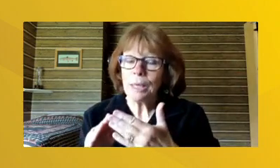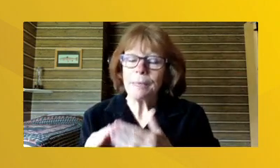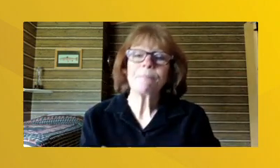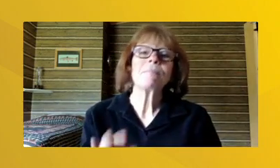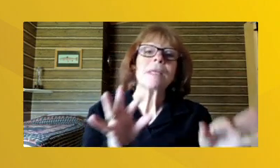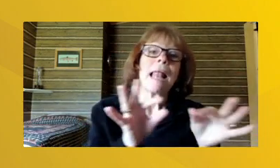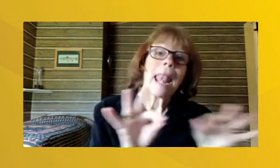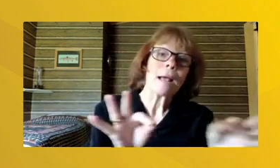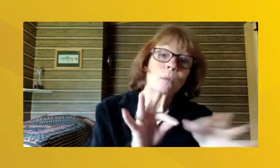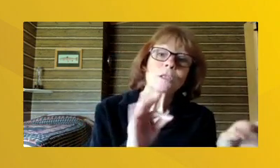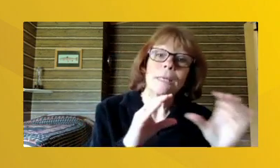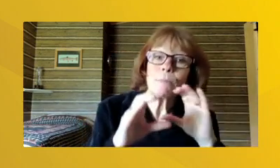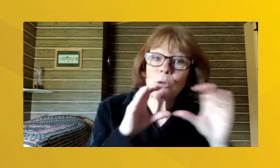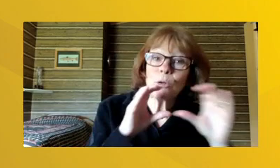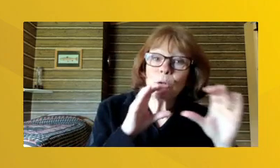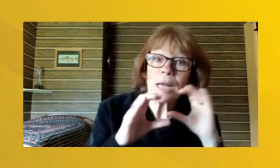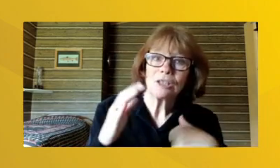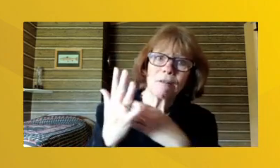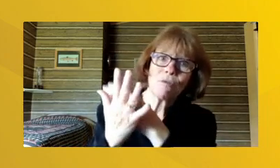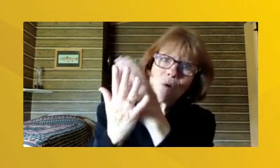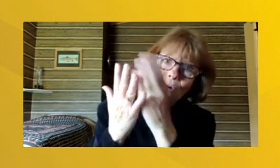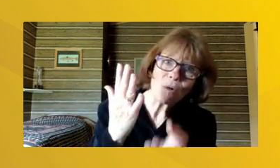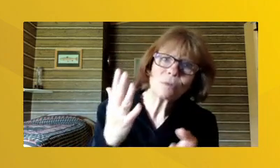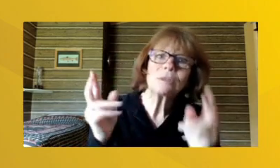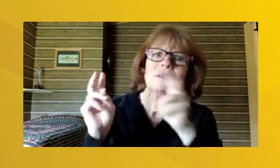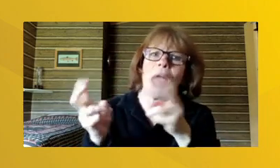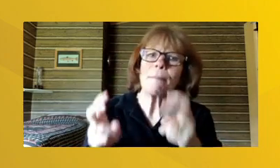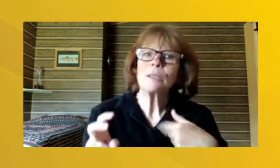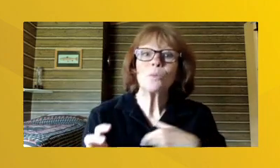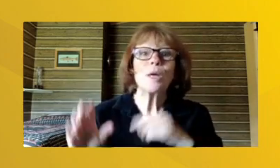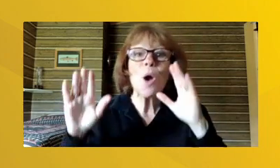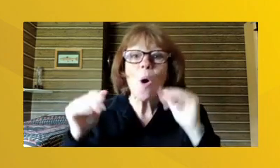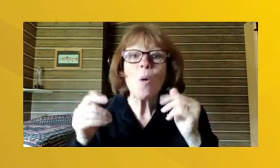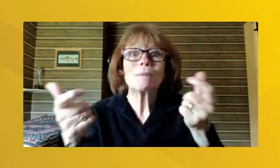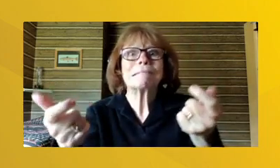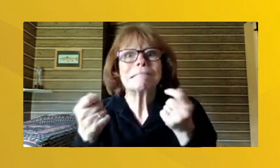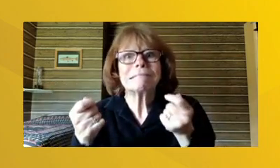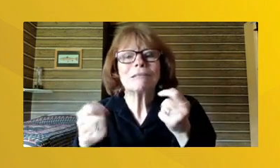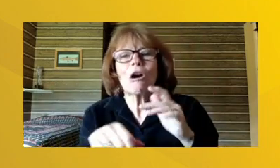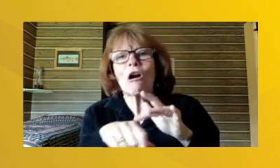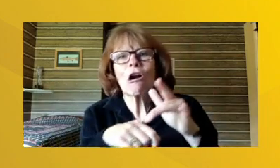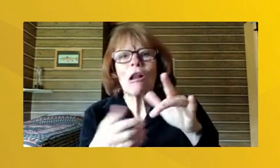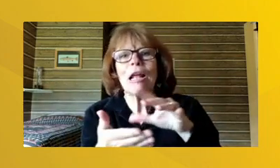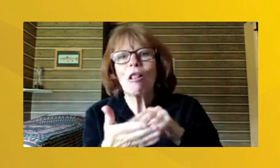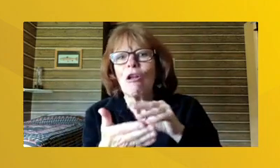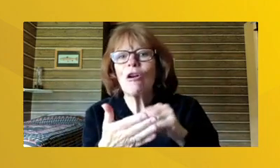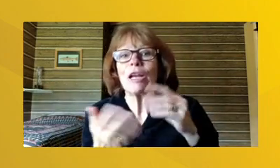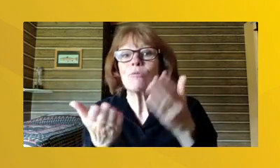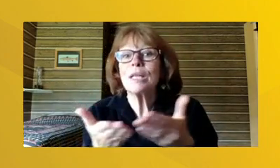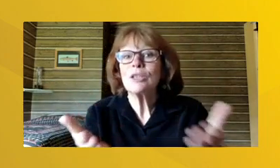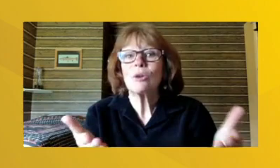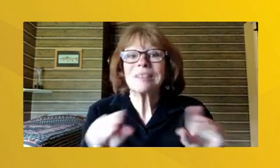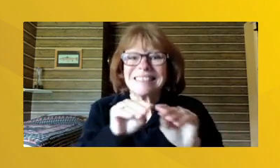And through these topics, we really hope to bring resources, those high quality early learning resources, to children of all walks of life.